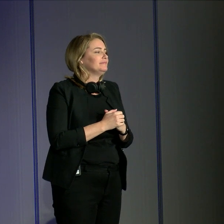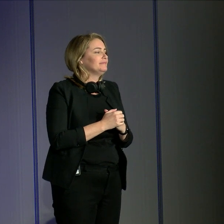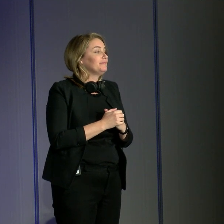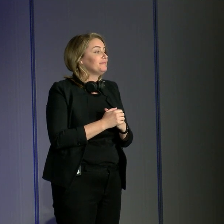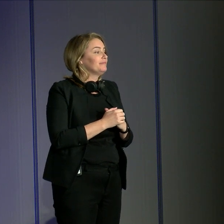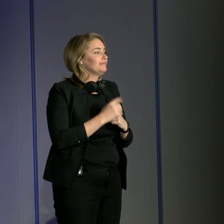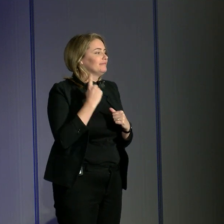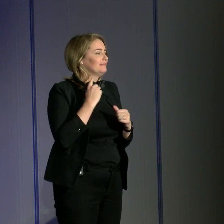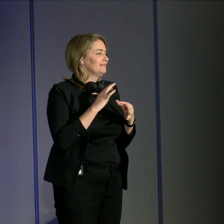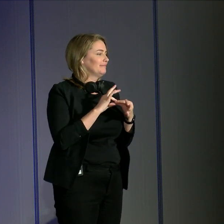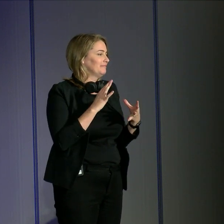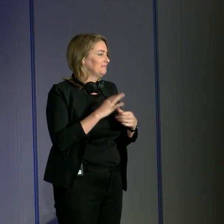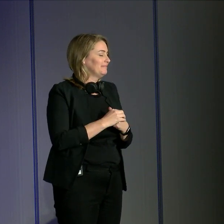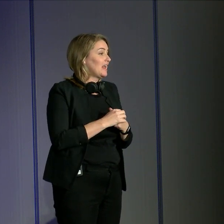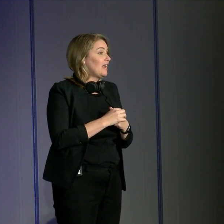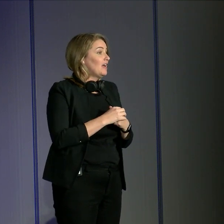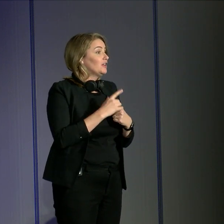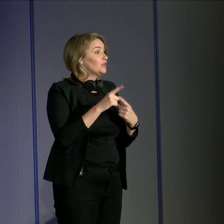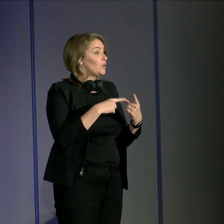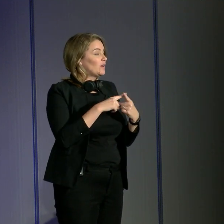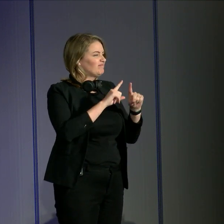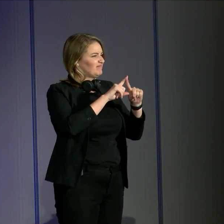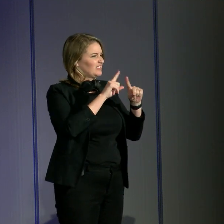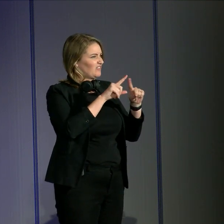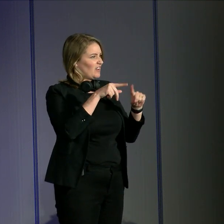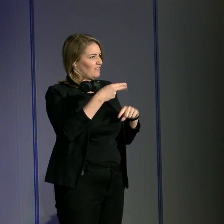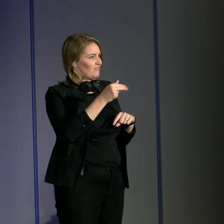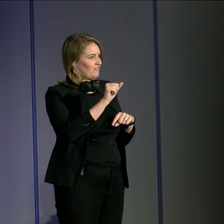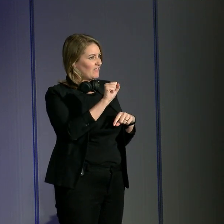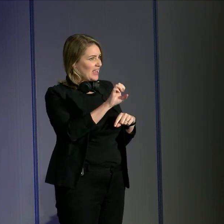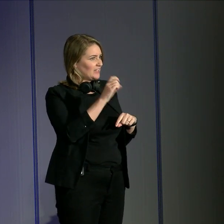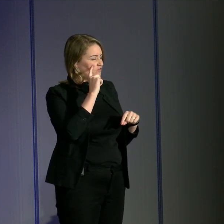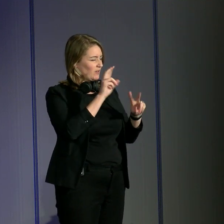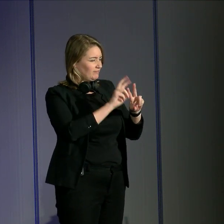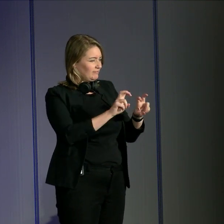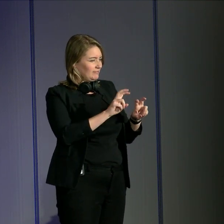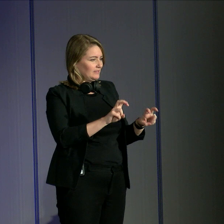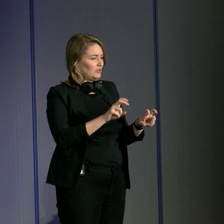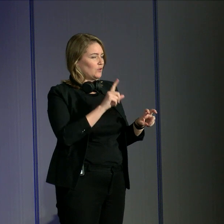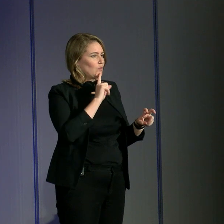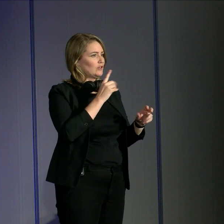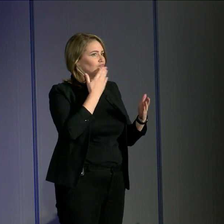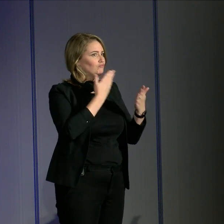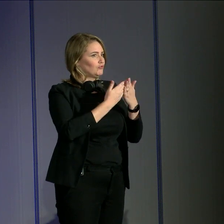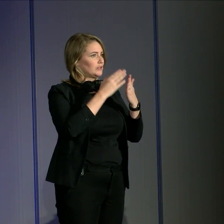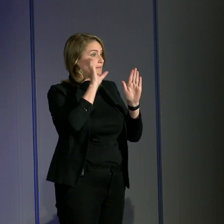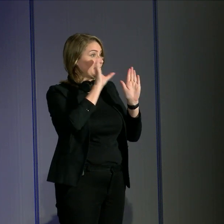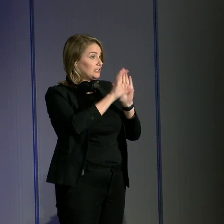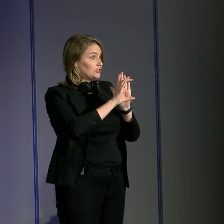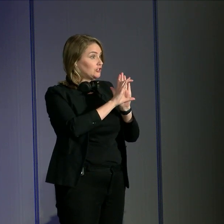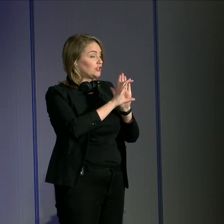So once you've done this at phase of the analysis, you should start to get a very, very good picture, particularly, where you sit now.